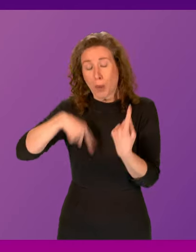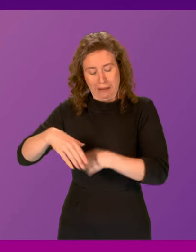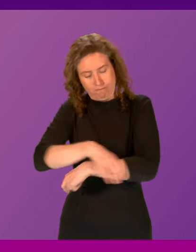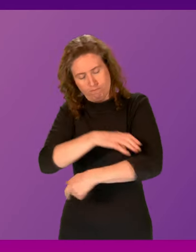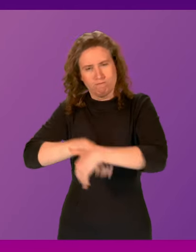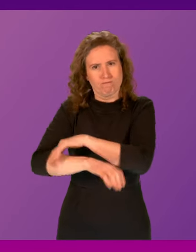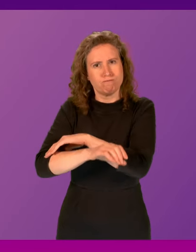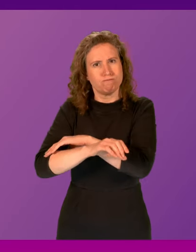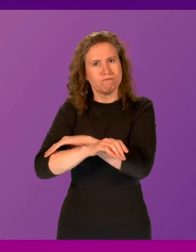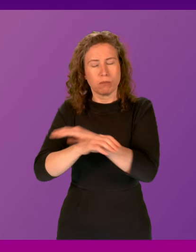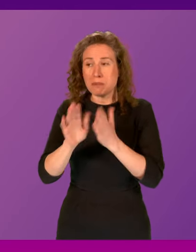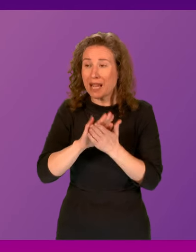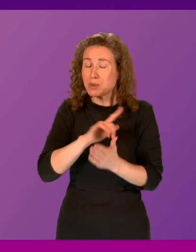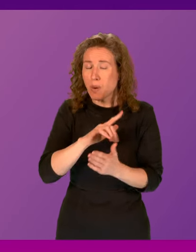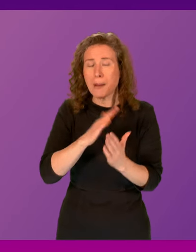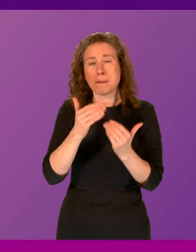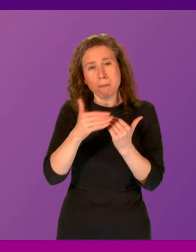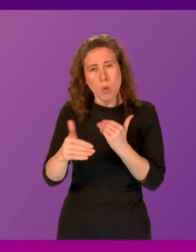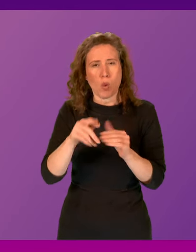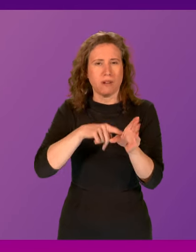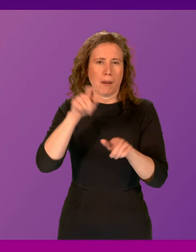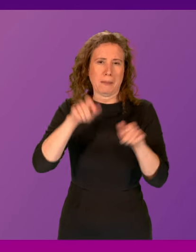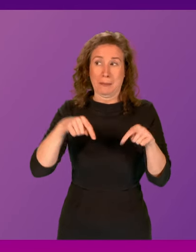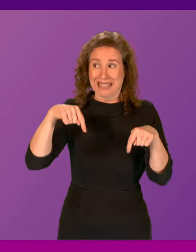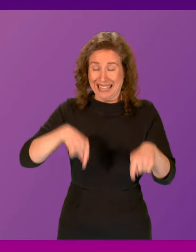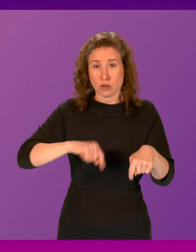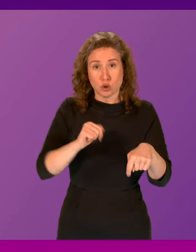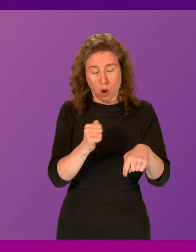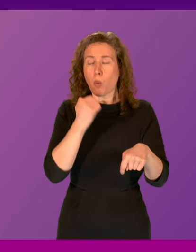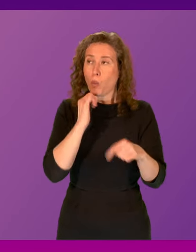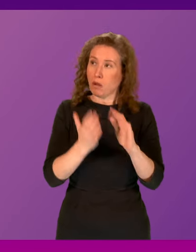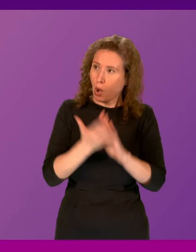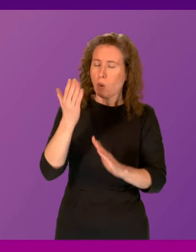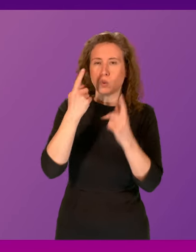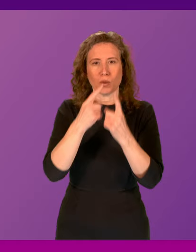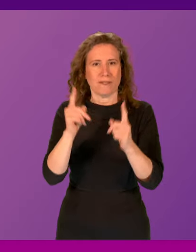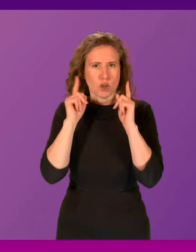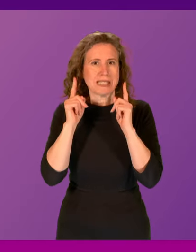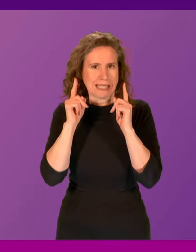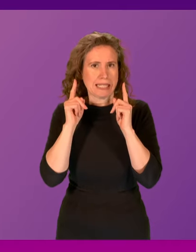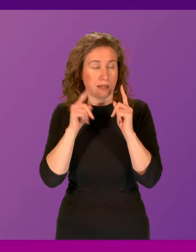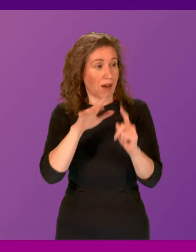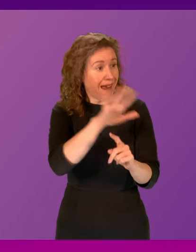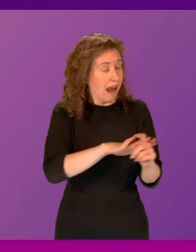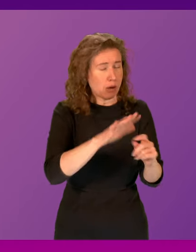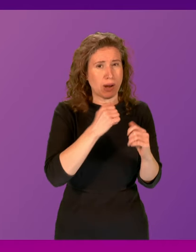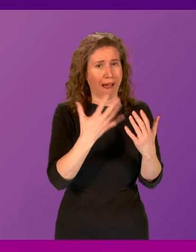is why more young people in this country are going to university from areas of higher deprivation